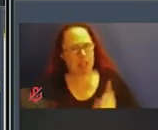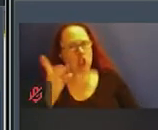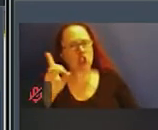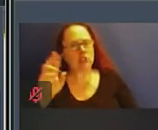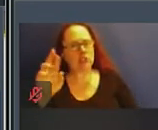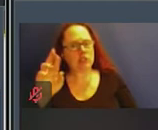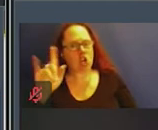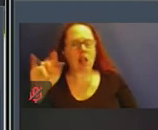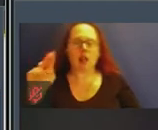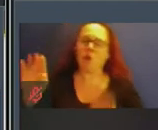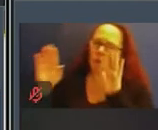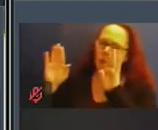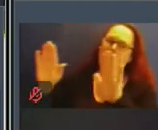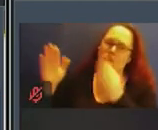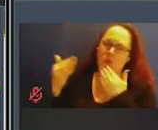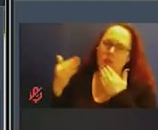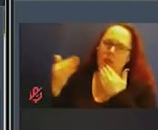That's what we need to know. Okay. Thank you, Steve Setser